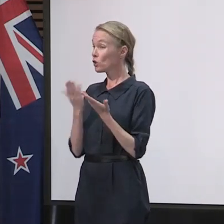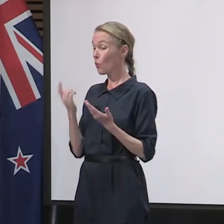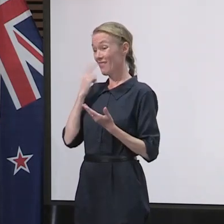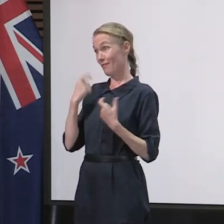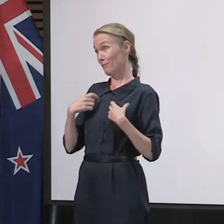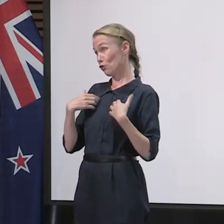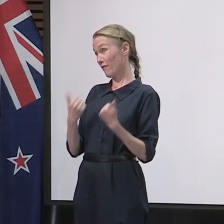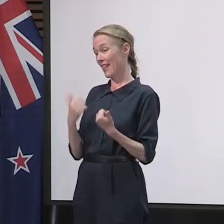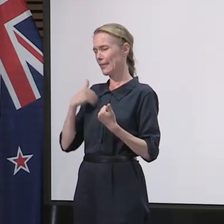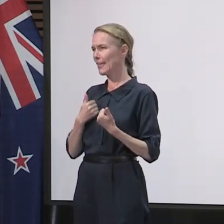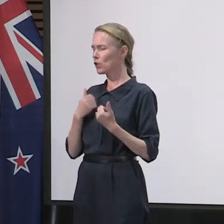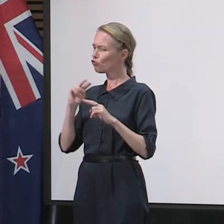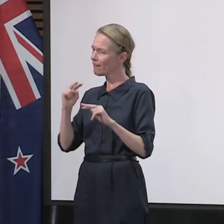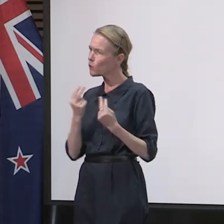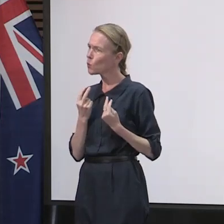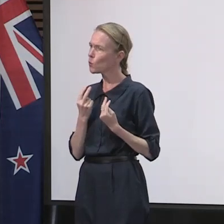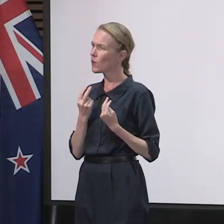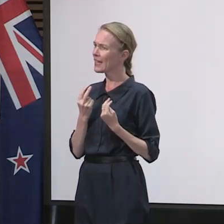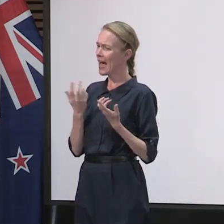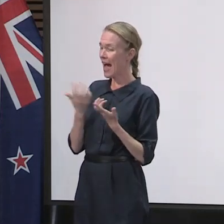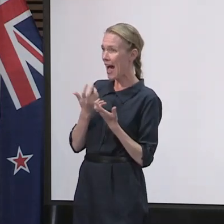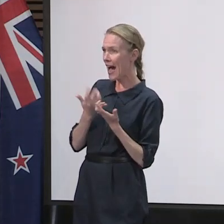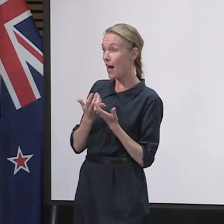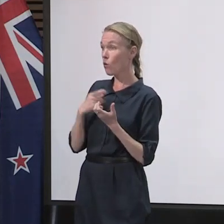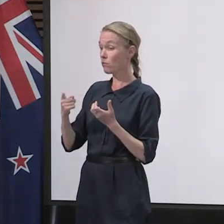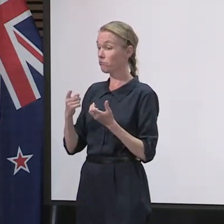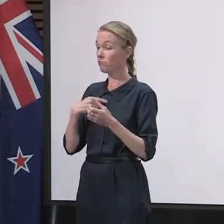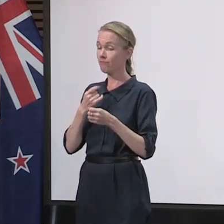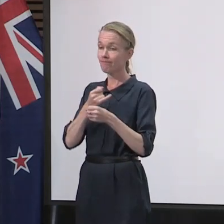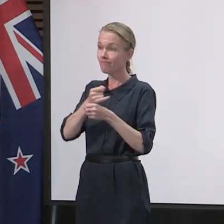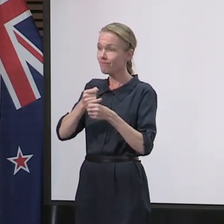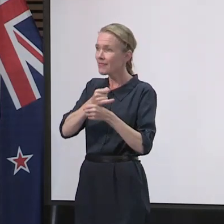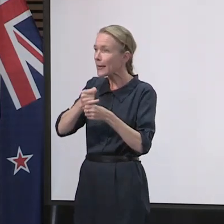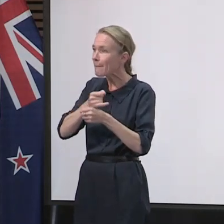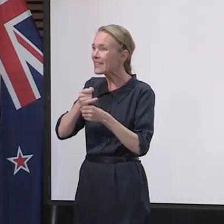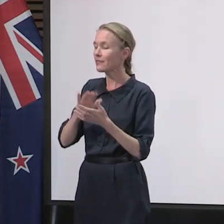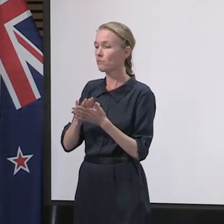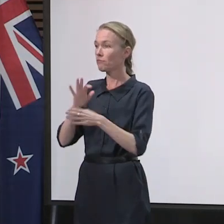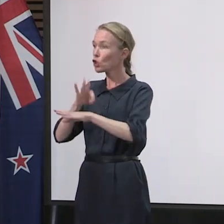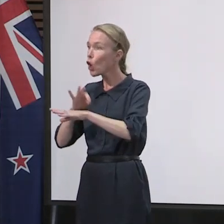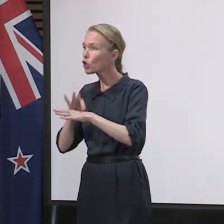the ministry and with primary care to rethink about the way